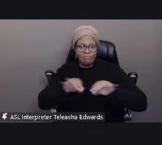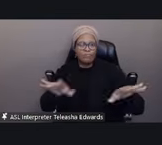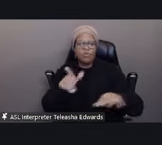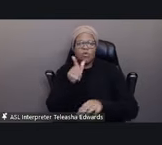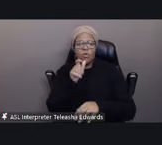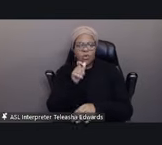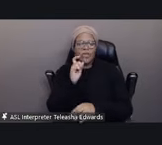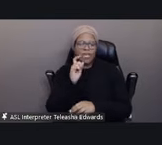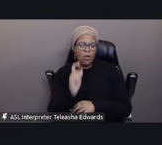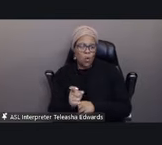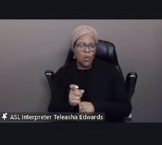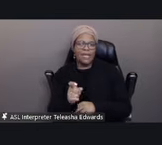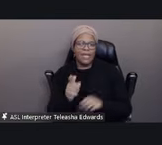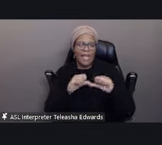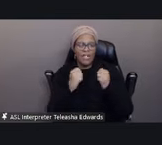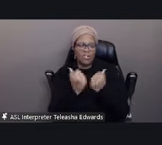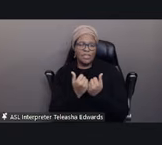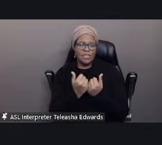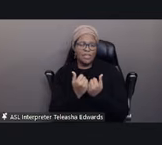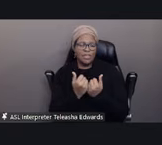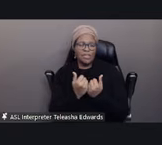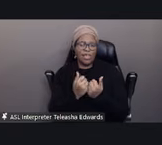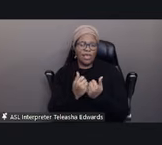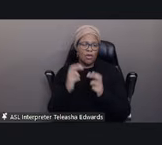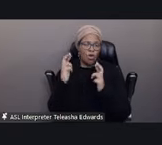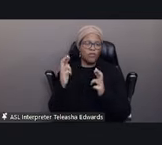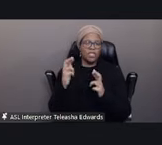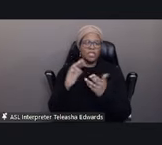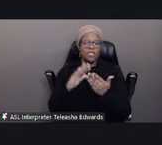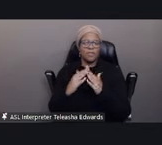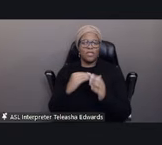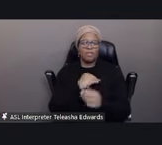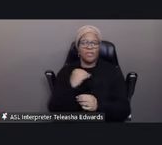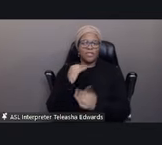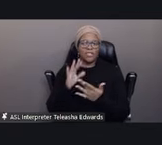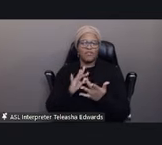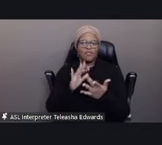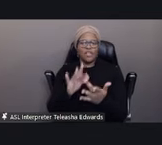are and that will be a way I hope that community members will be able to reach out to them um and